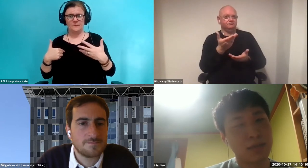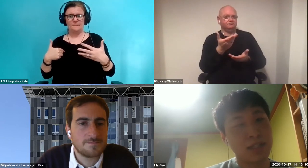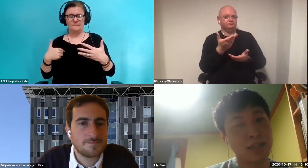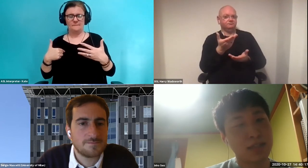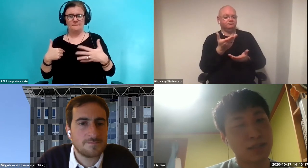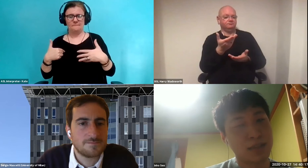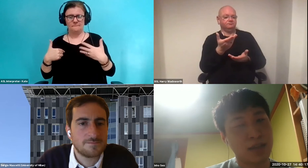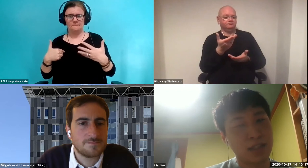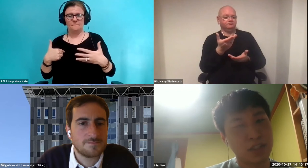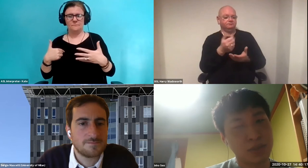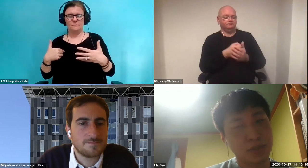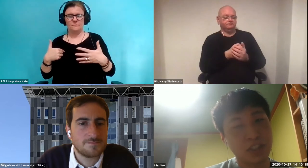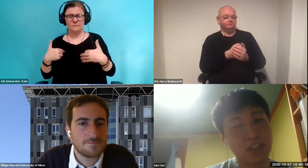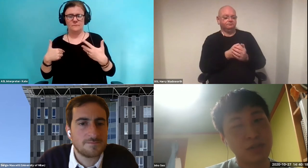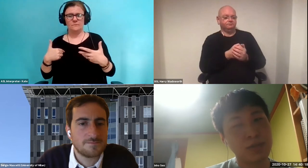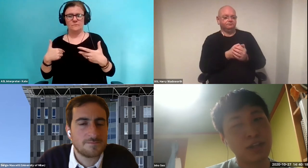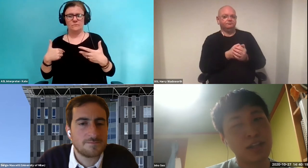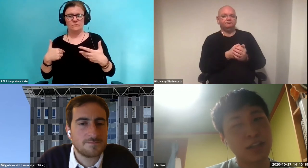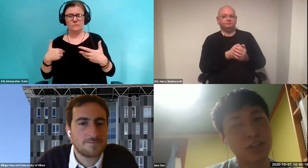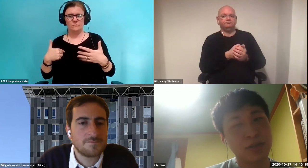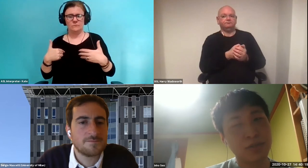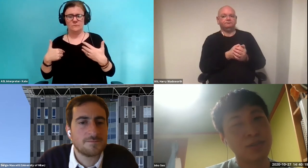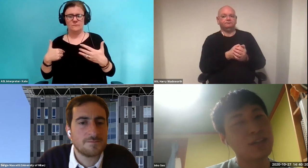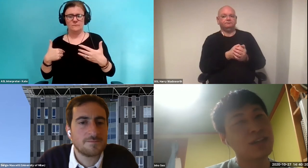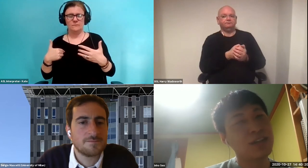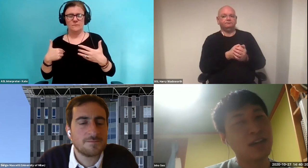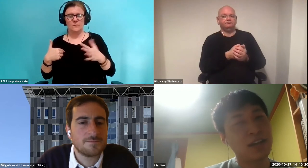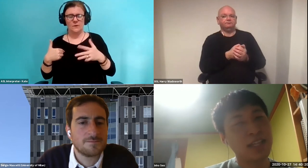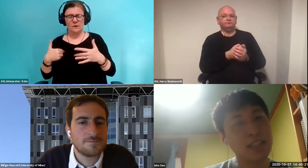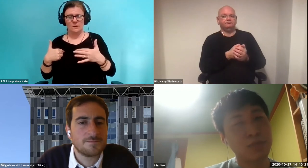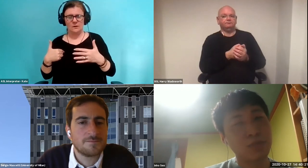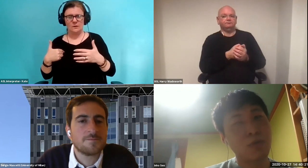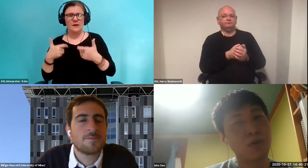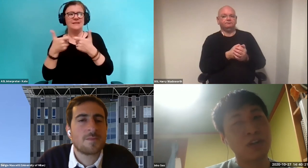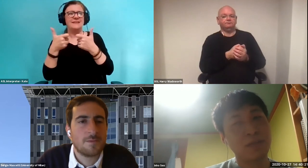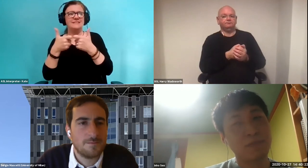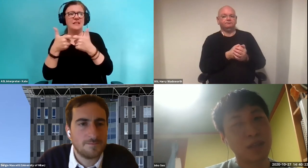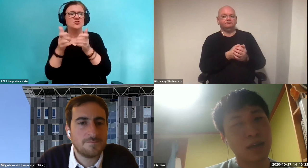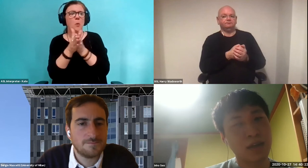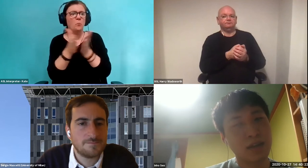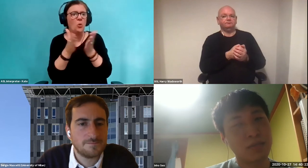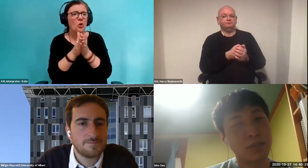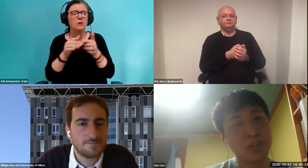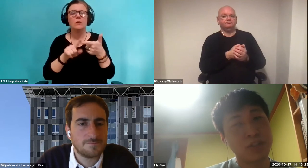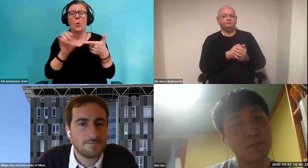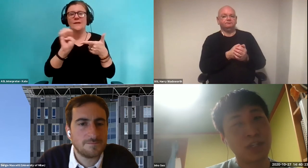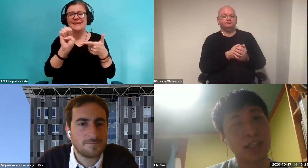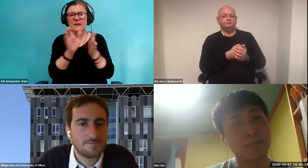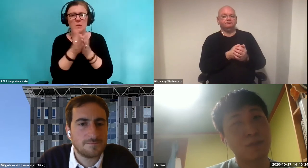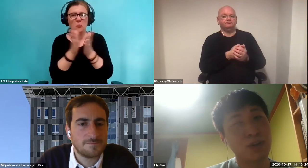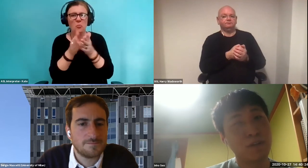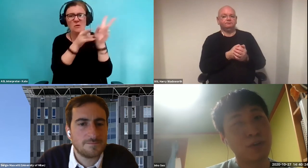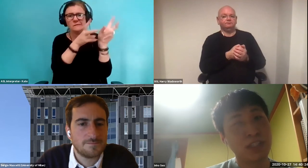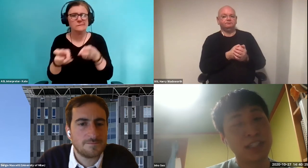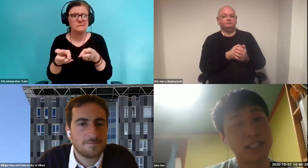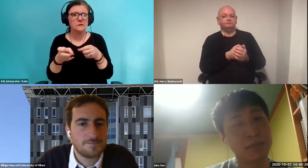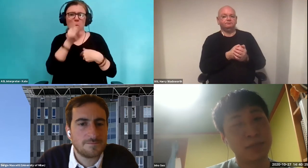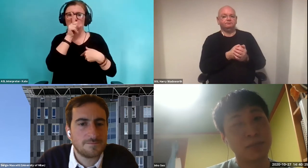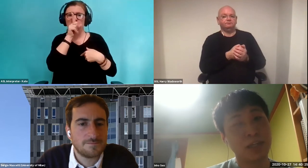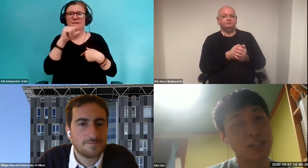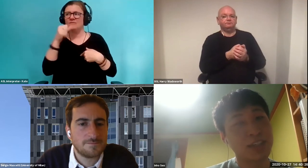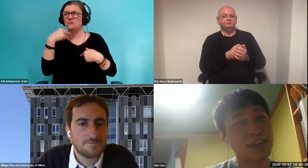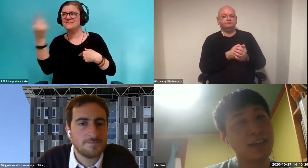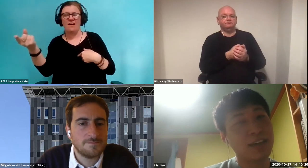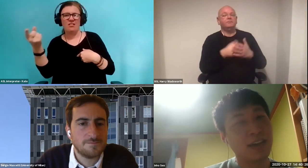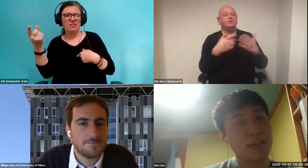take the digital digital electronical textbook or materials for text for for the exams actually um